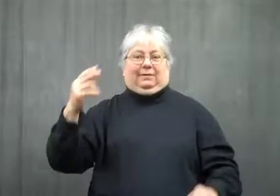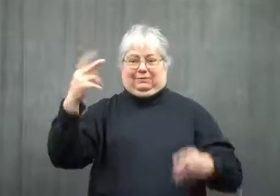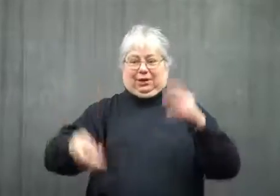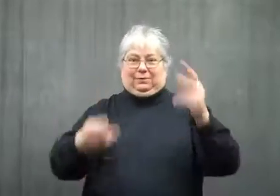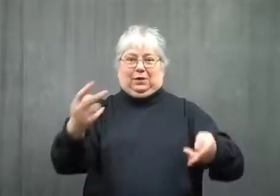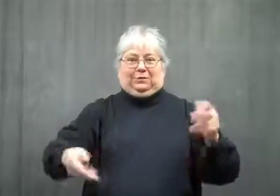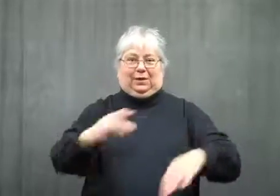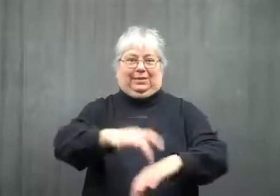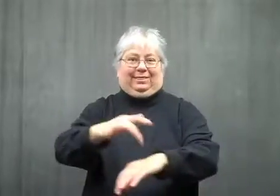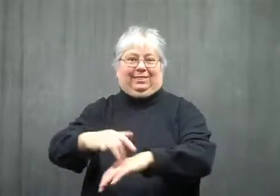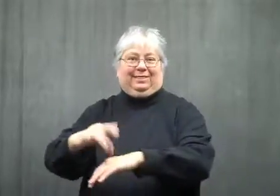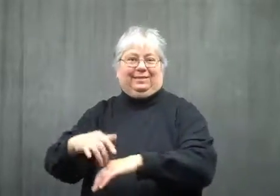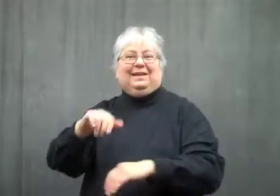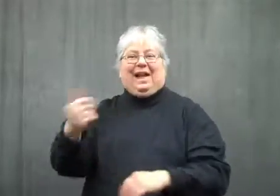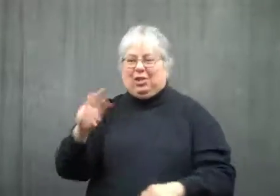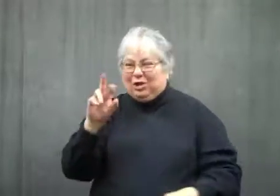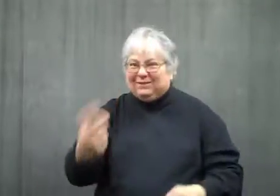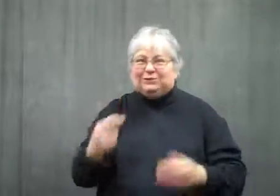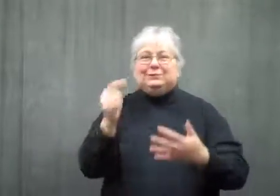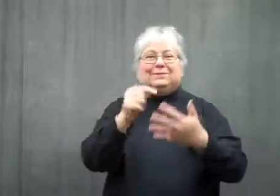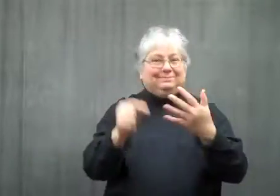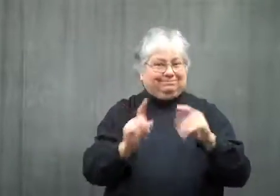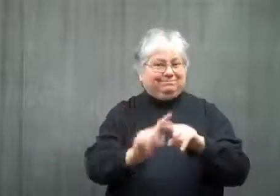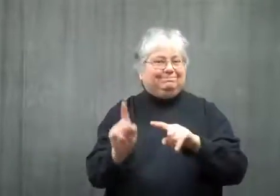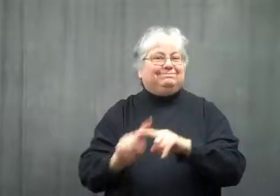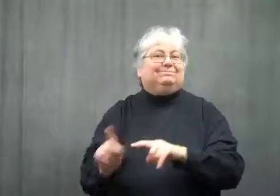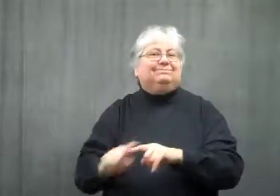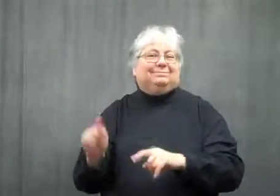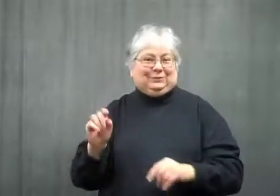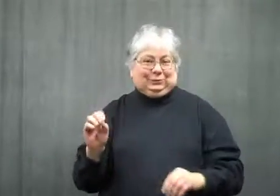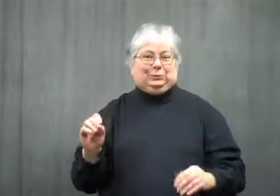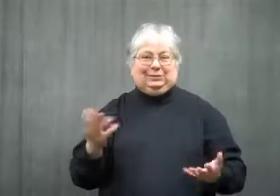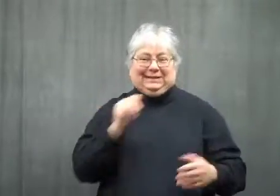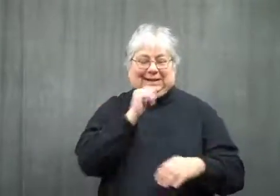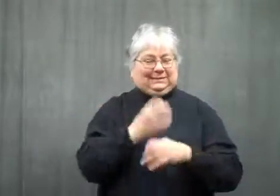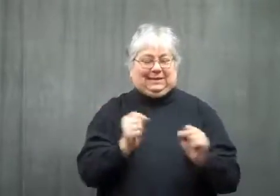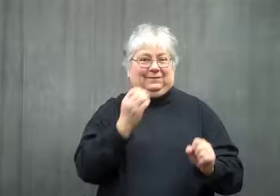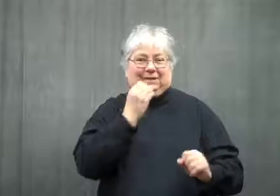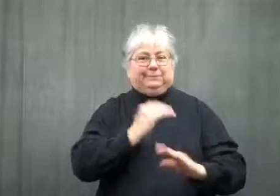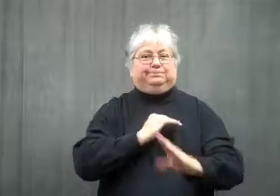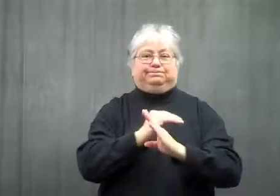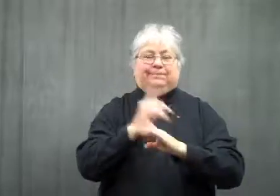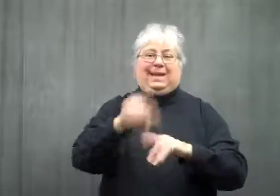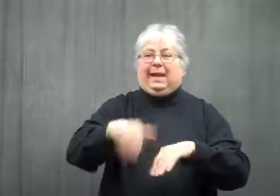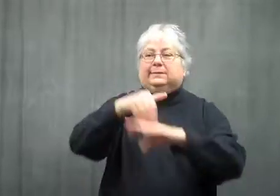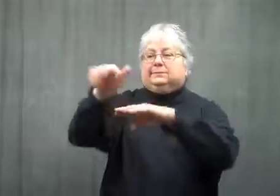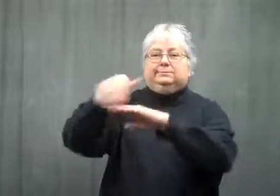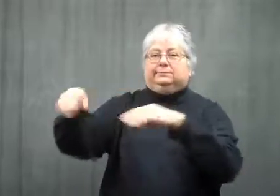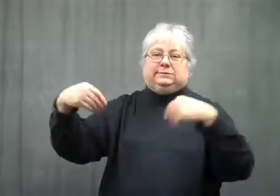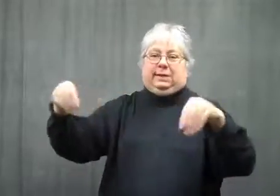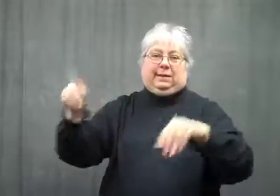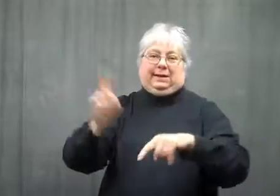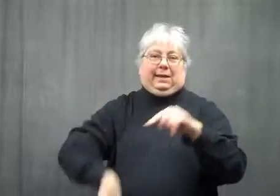It was from the fallout. Other vegetables were affected as well. It is unsafe to eat, and cannot be shipped for consumption.